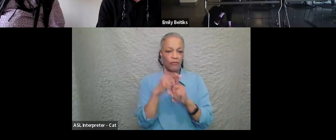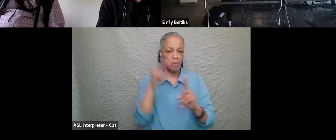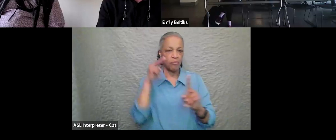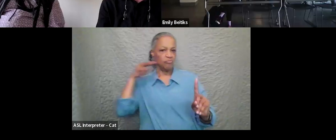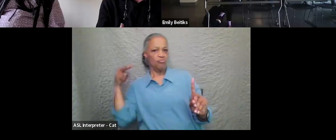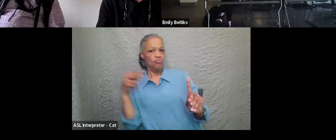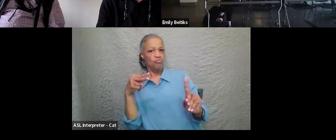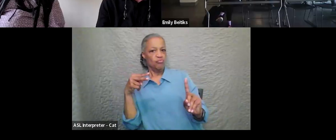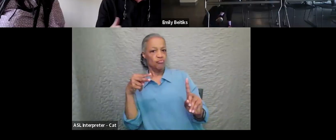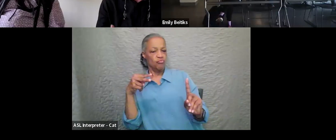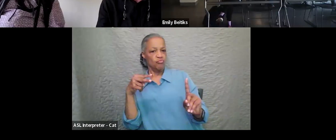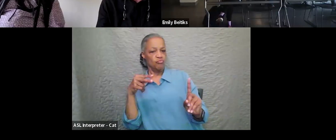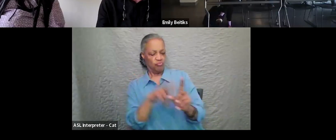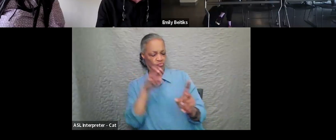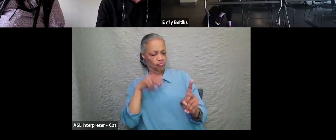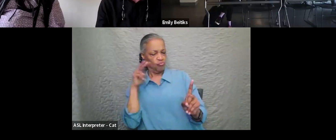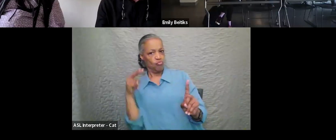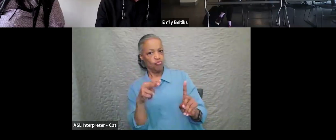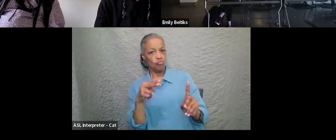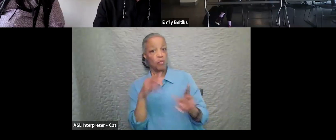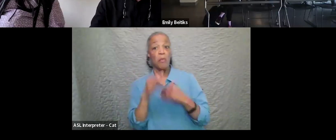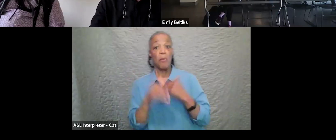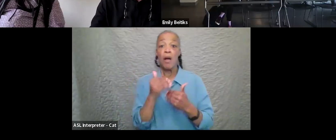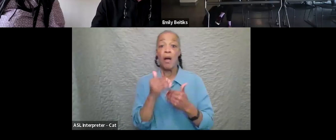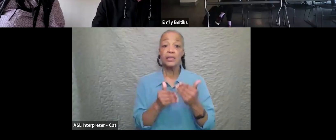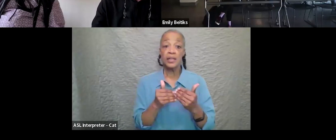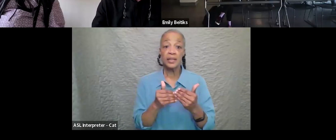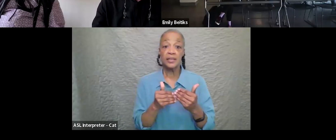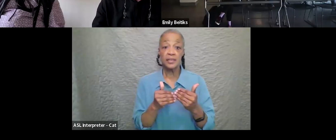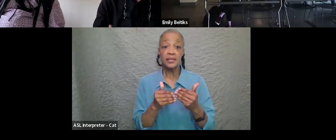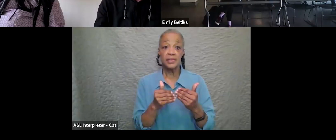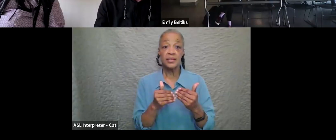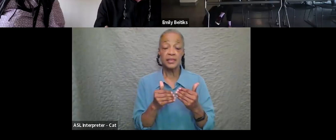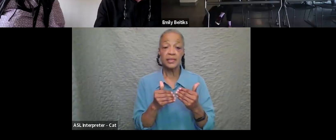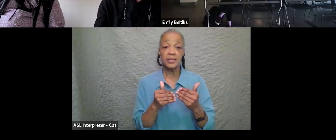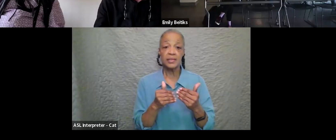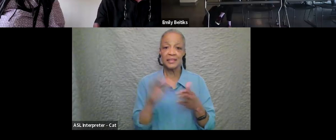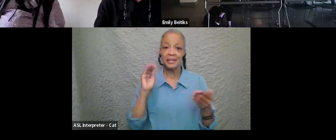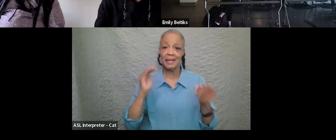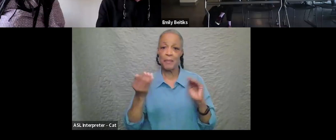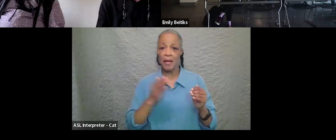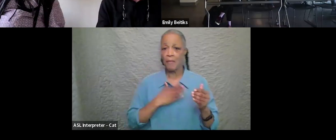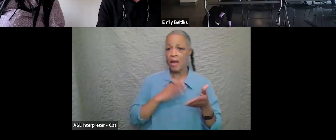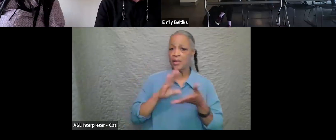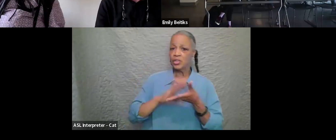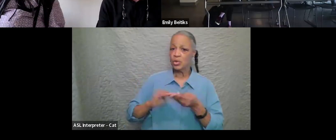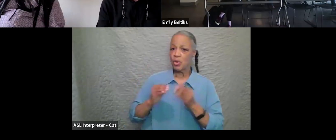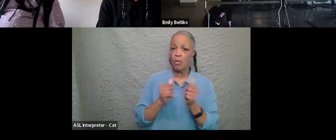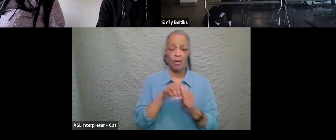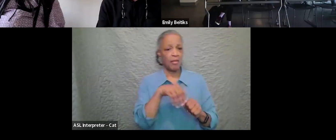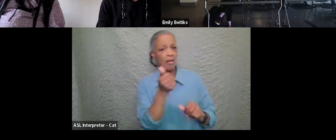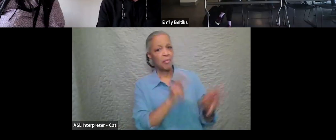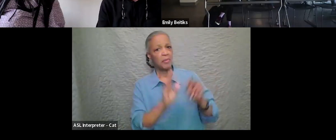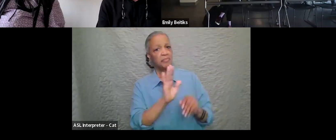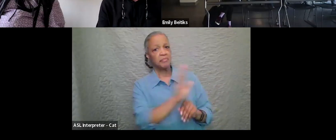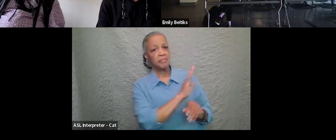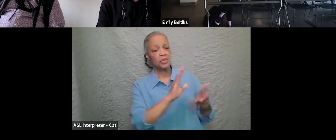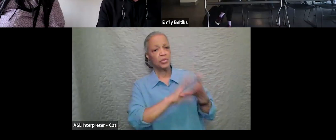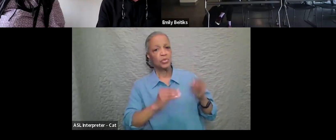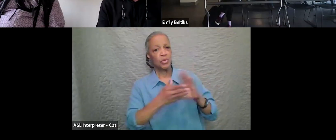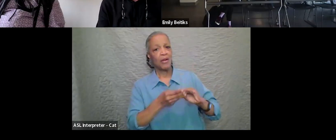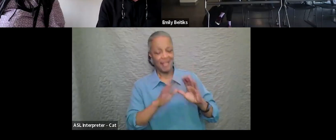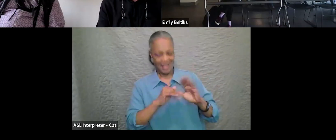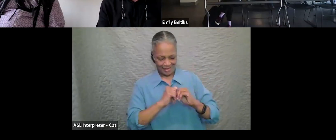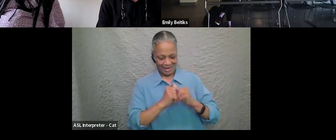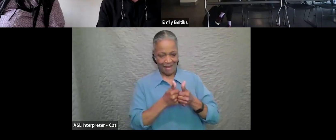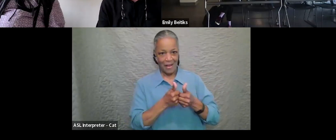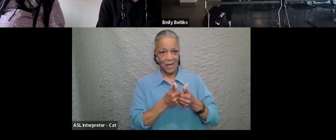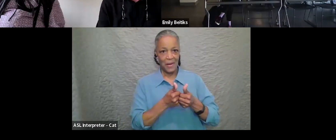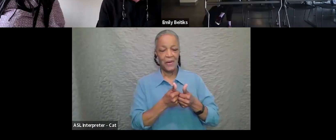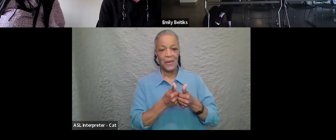And so this process of comparing my story with these other stories is my way of doing that.